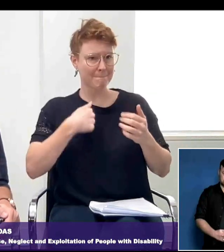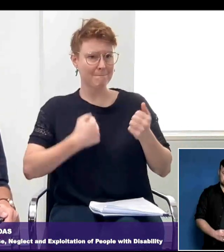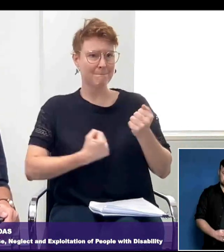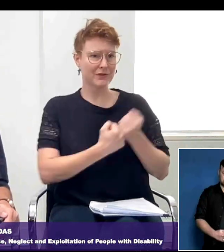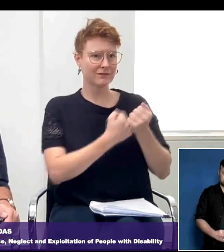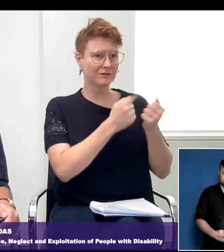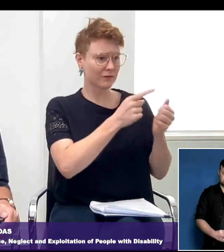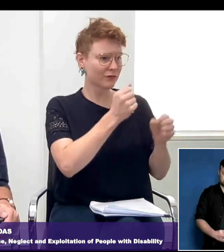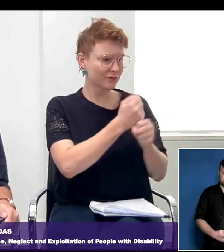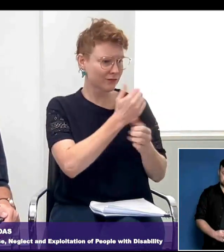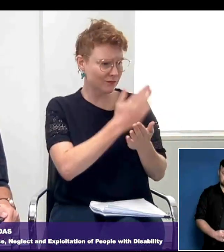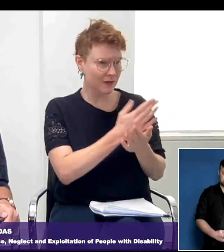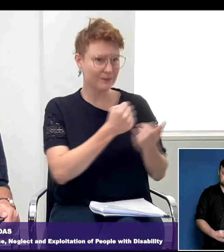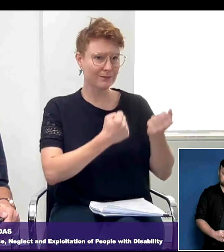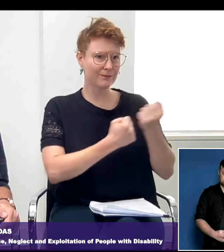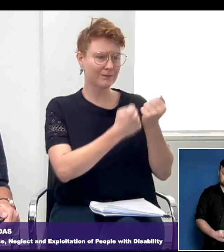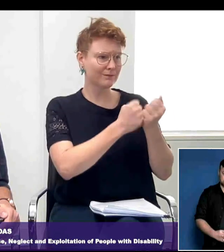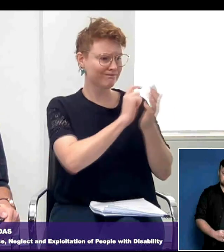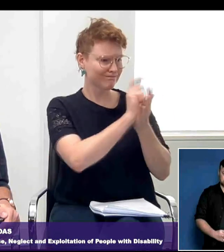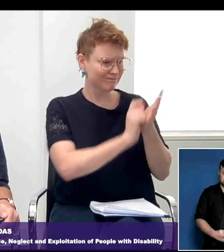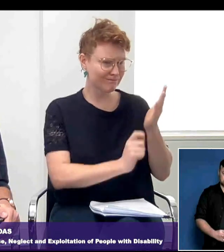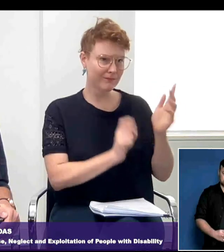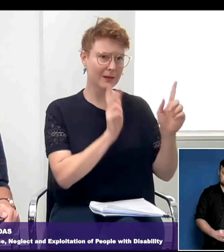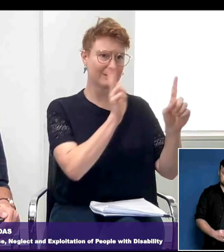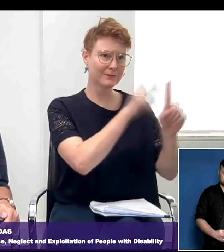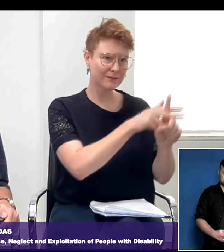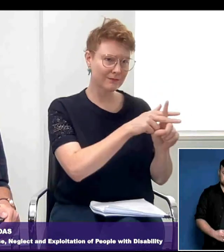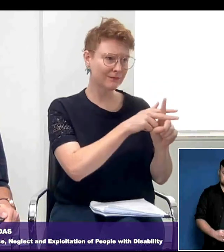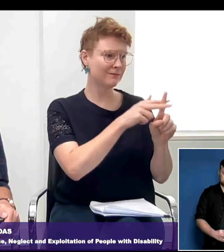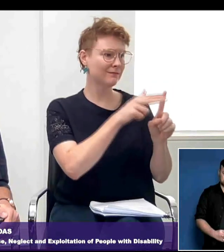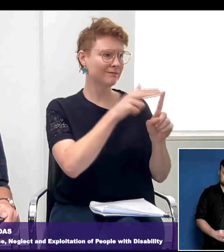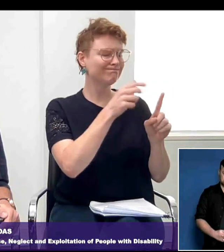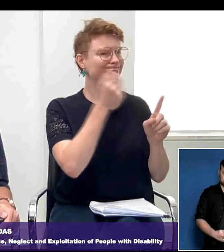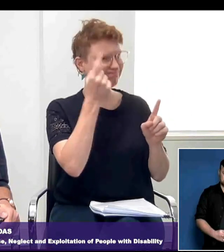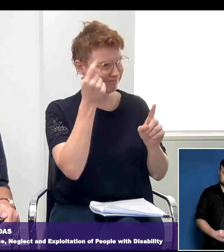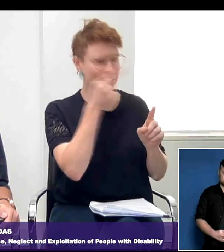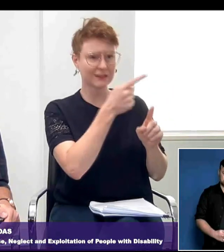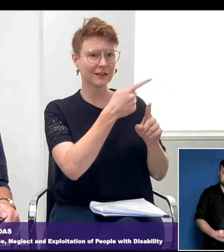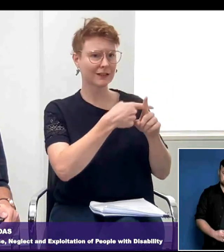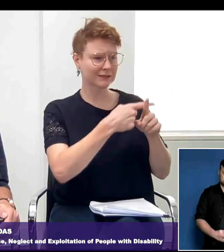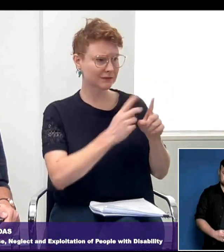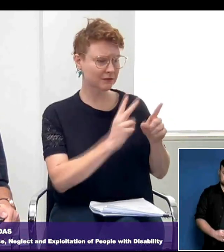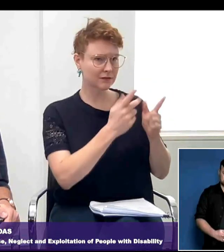not willing to figure out how they were able to support them, writing letters of support,